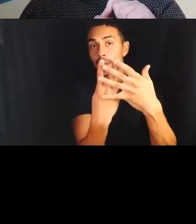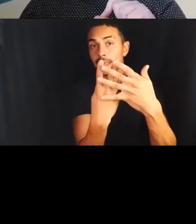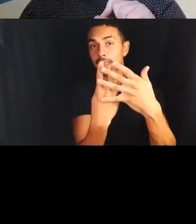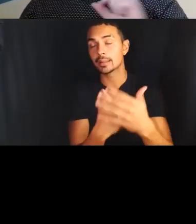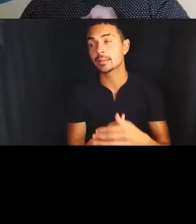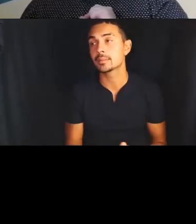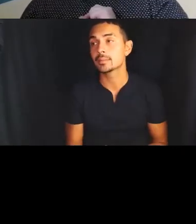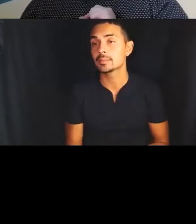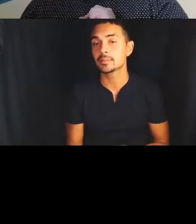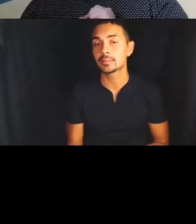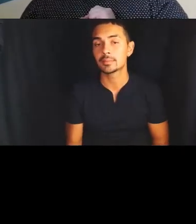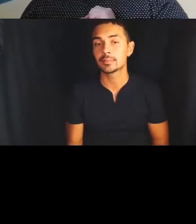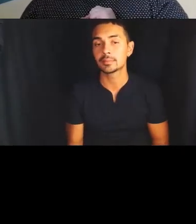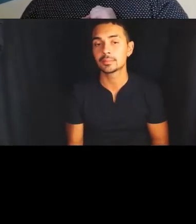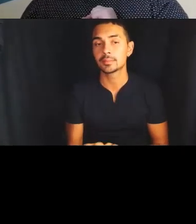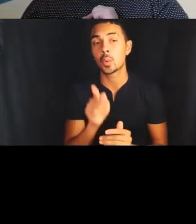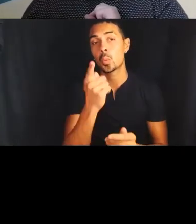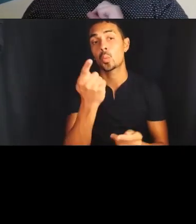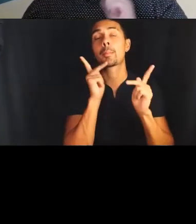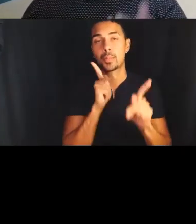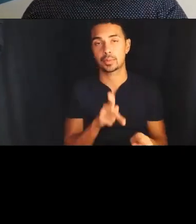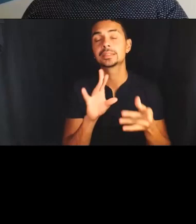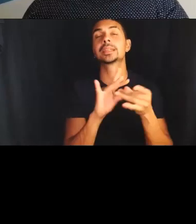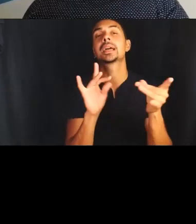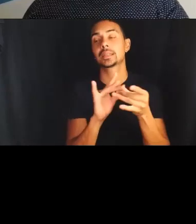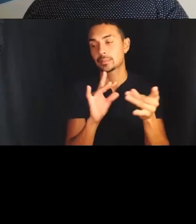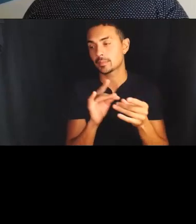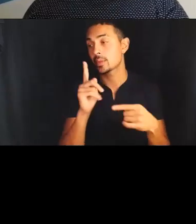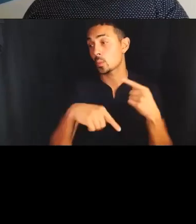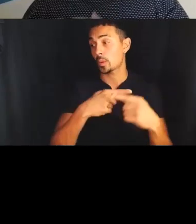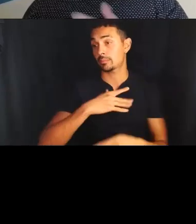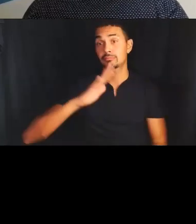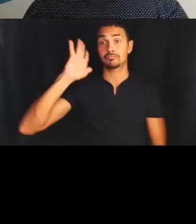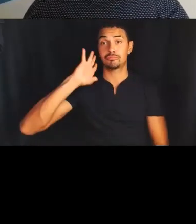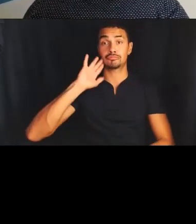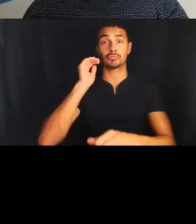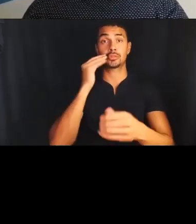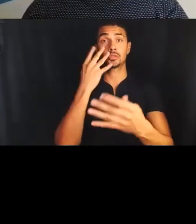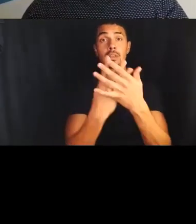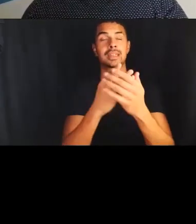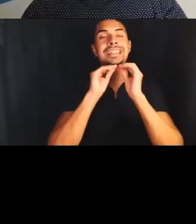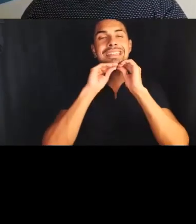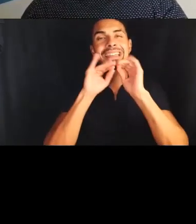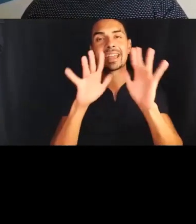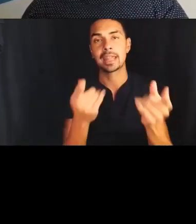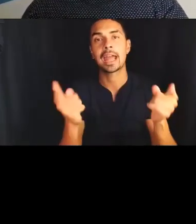And one person said, "When I was in jail, nothing would happen to the other party